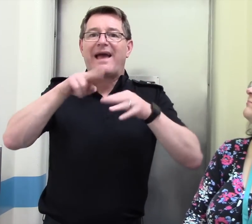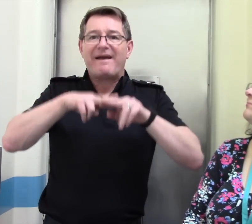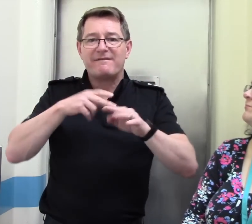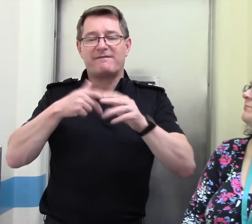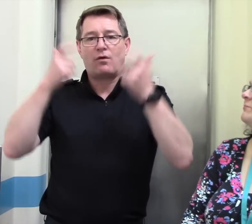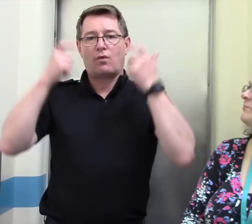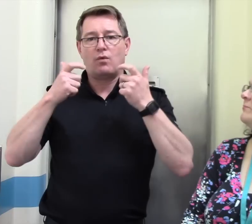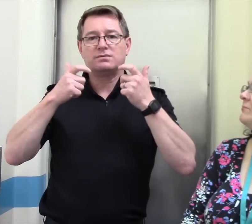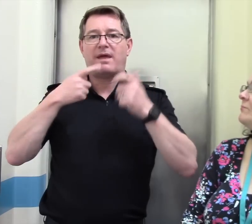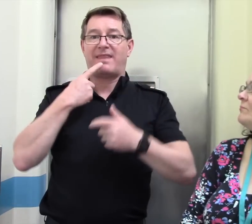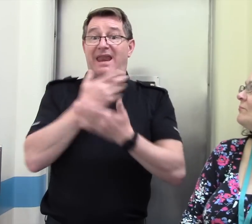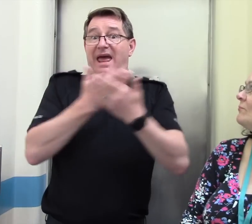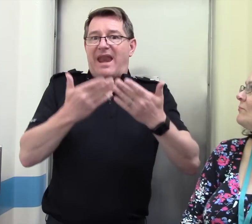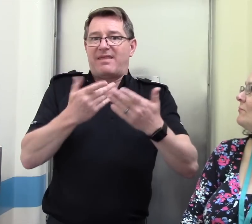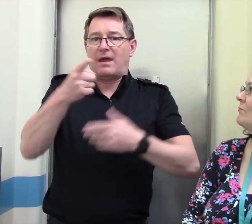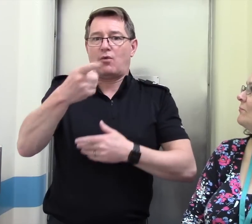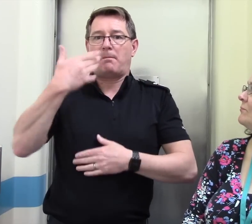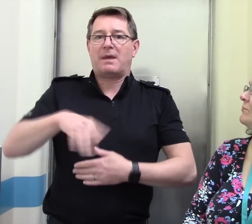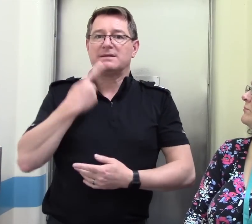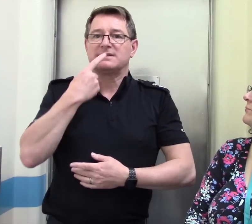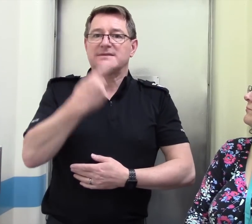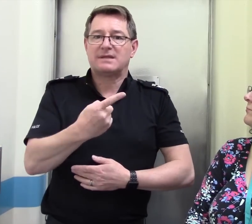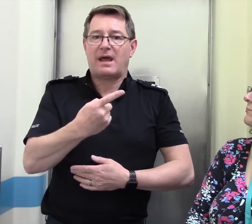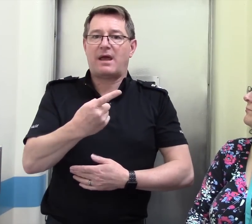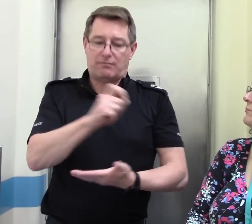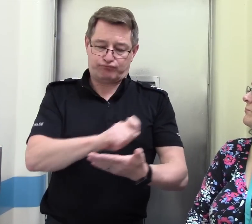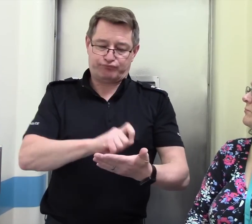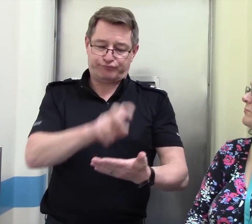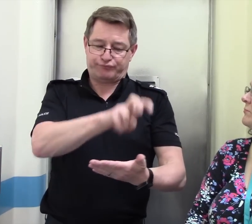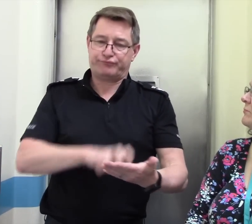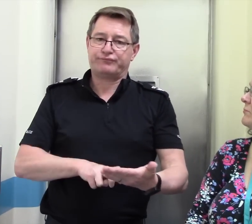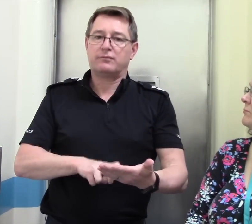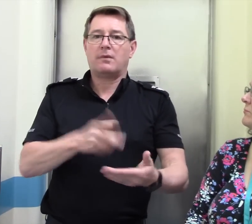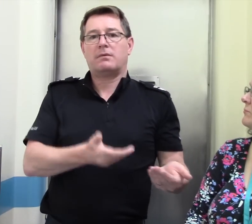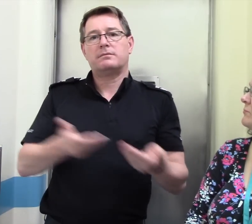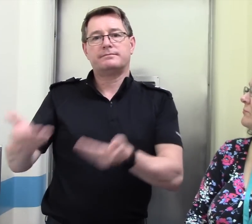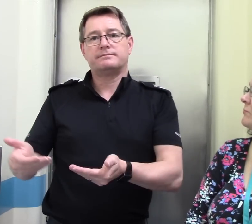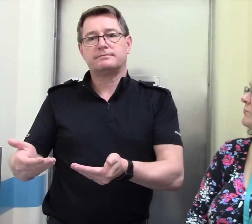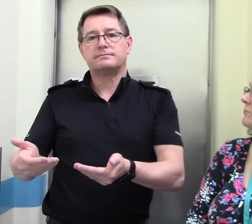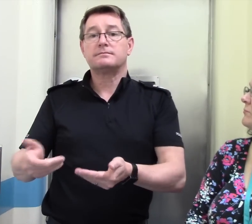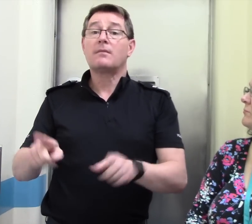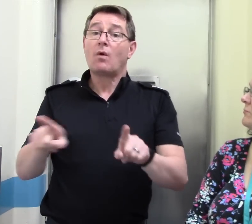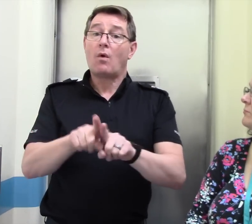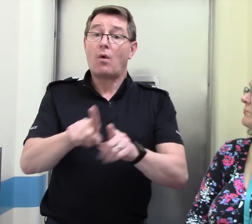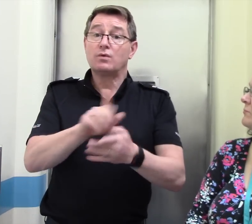if you go to Court, anything you've said will be recorded and passed to Court.